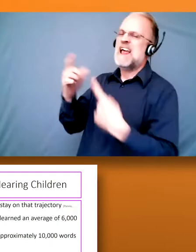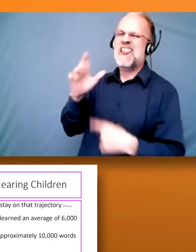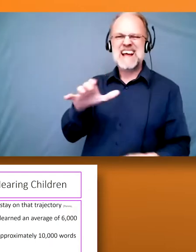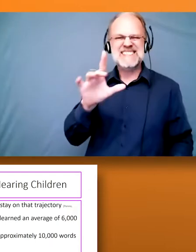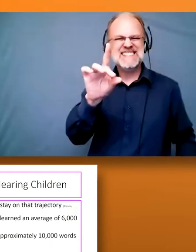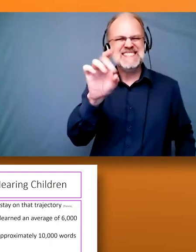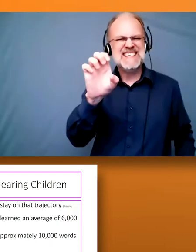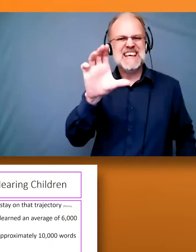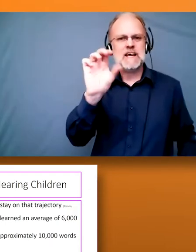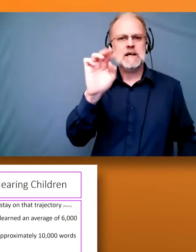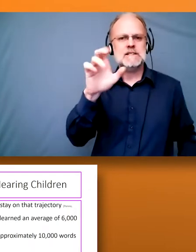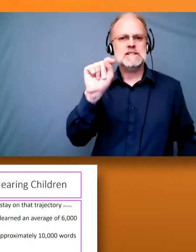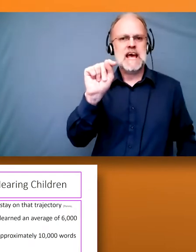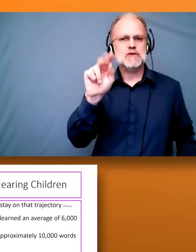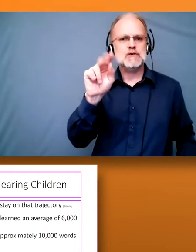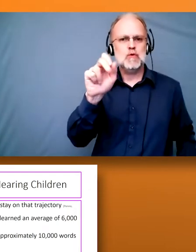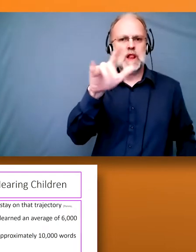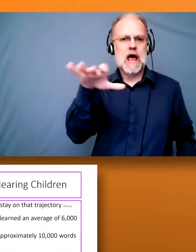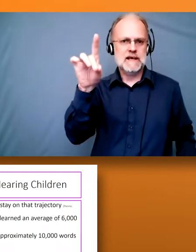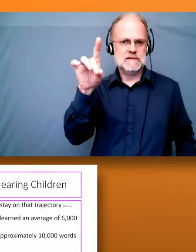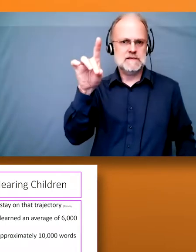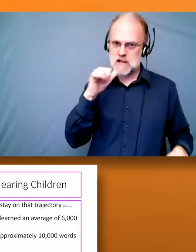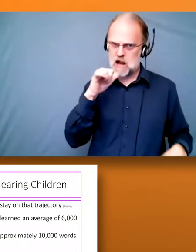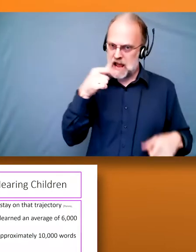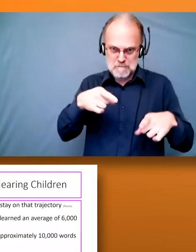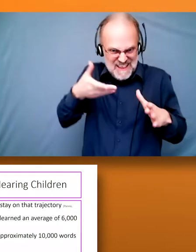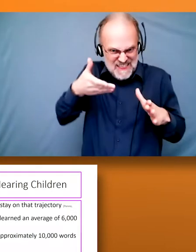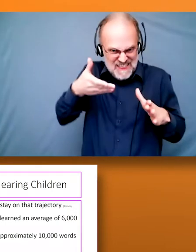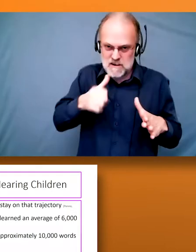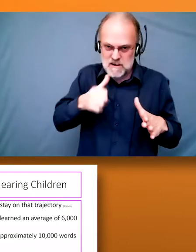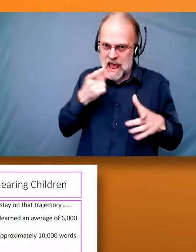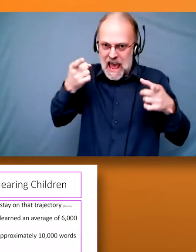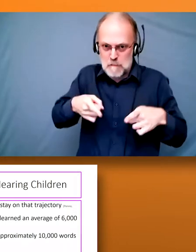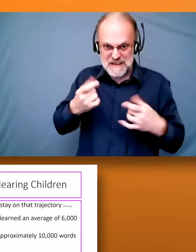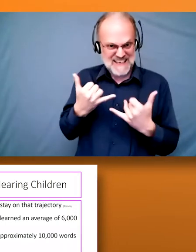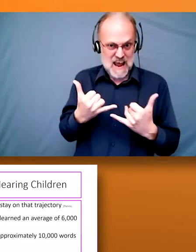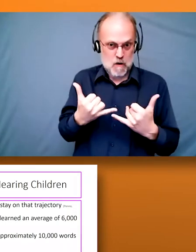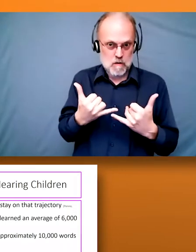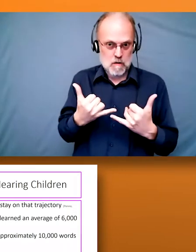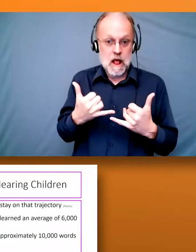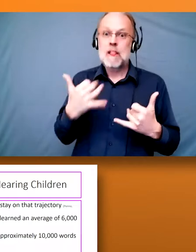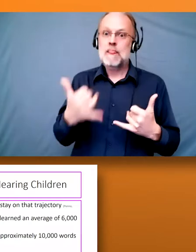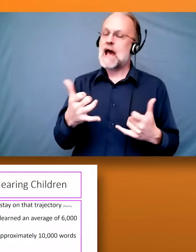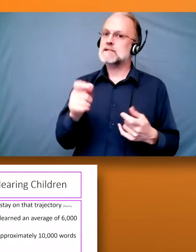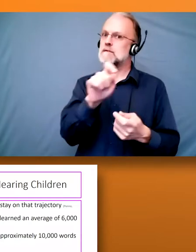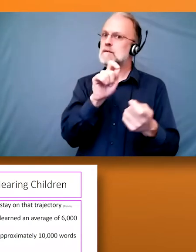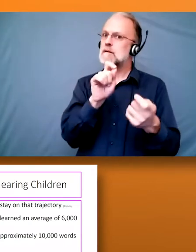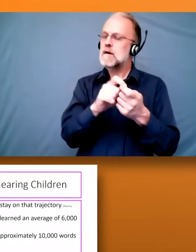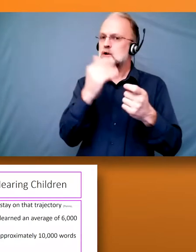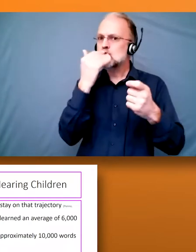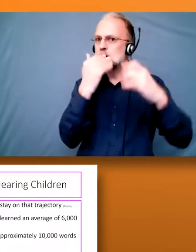All of that is decontextualized vocabulary. And that is the most significant and accurate predictor of reading